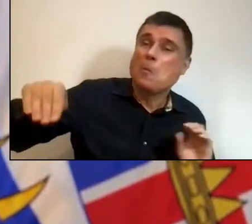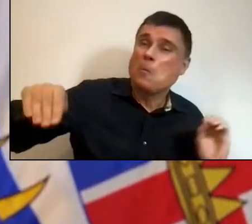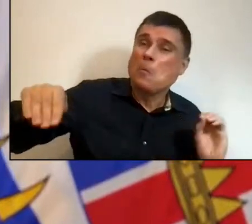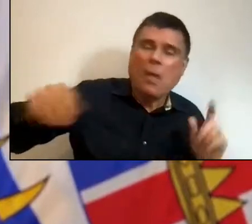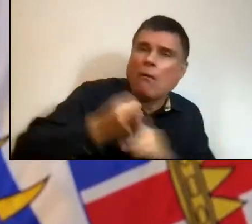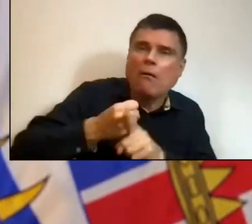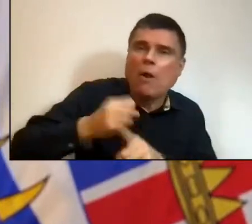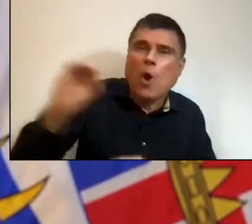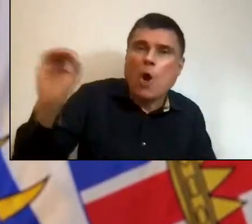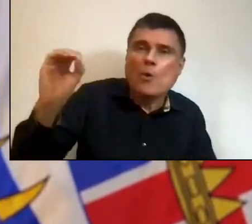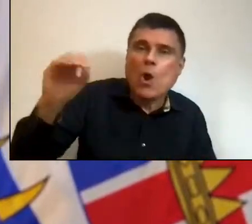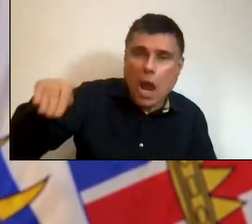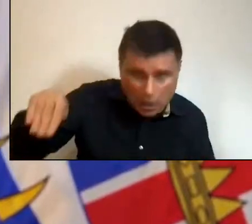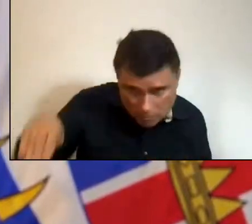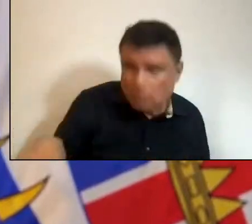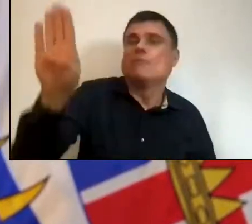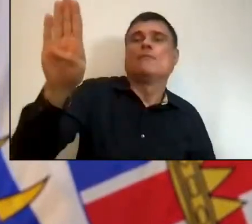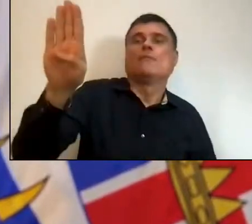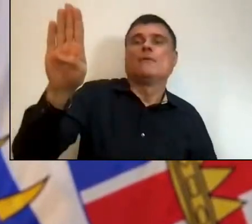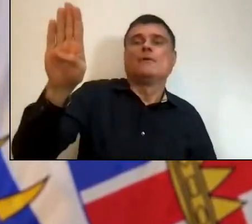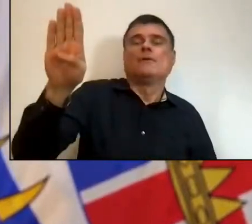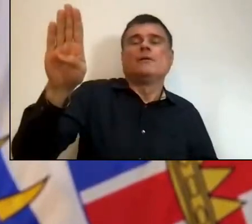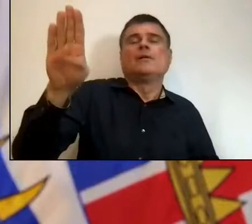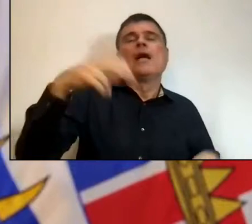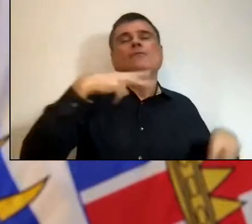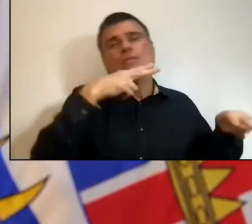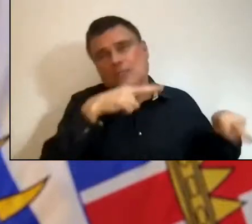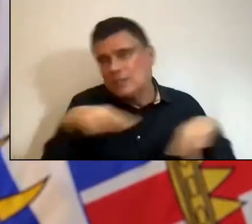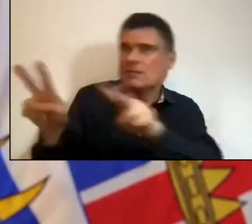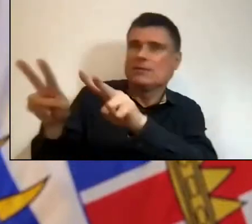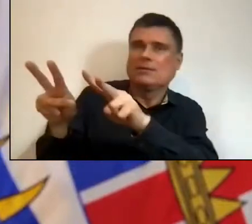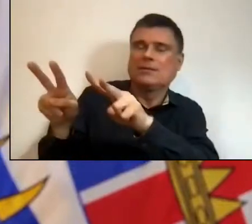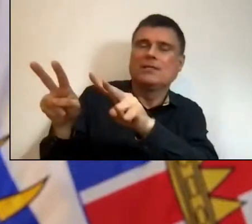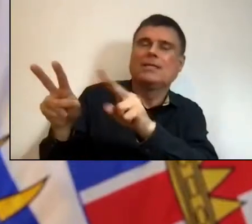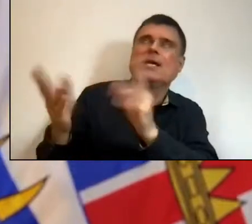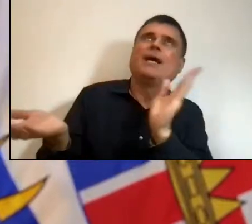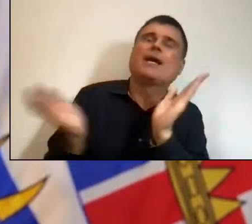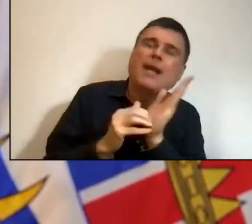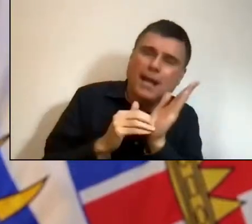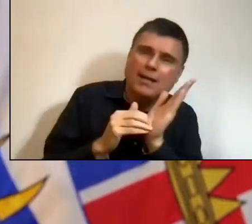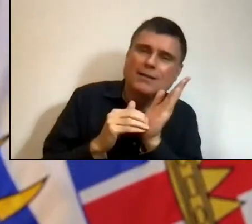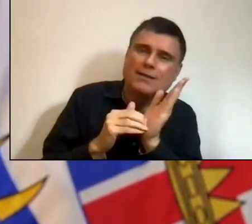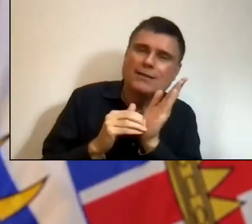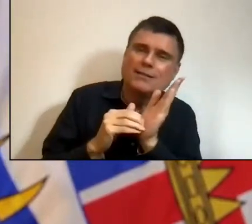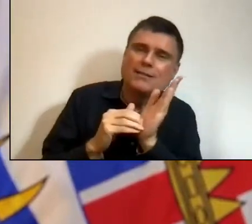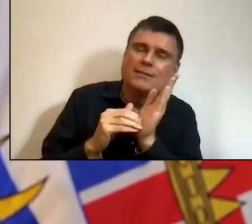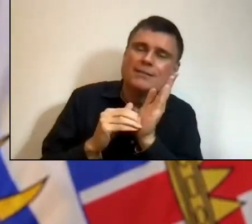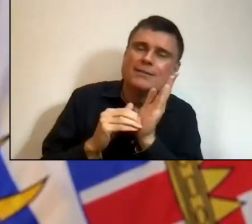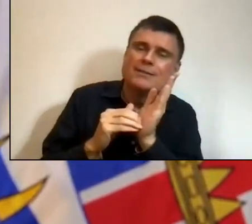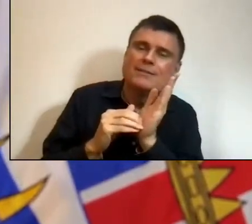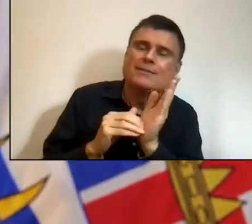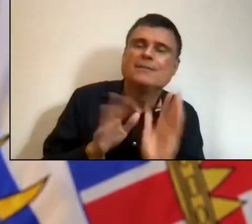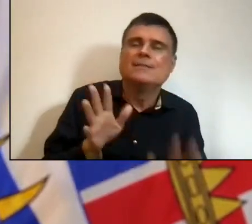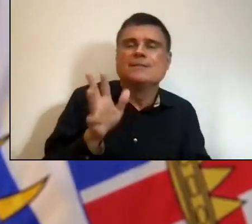at this with -- again, patience